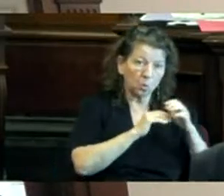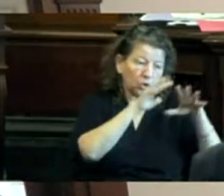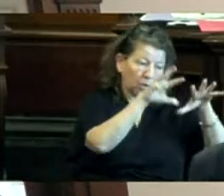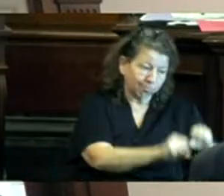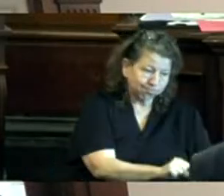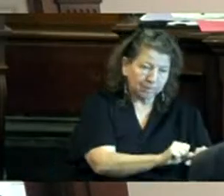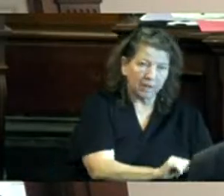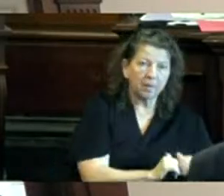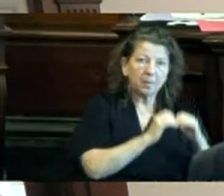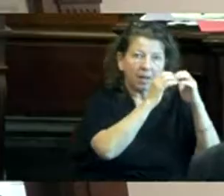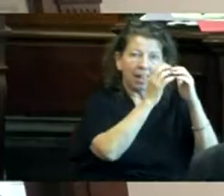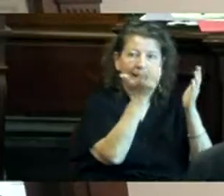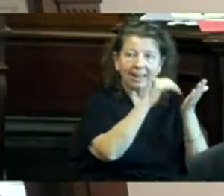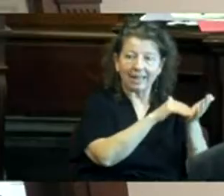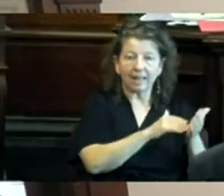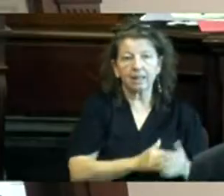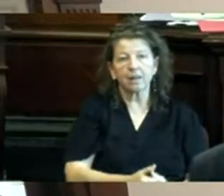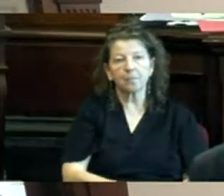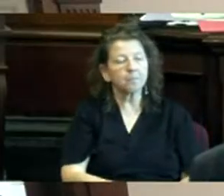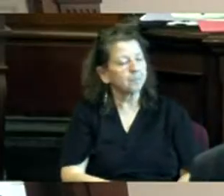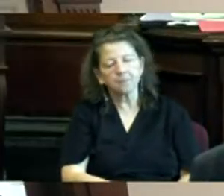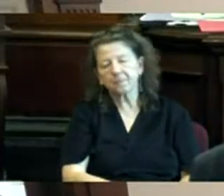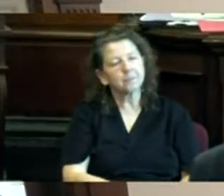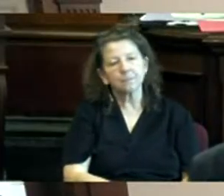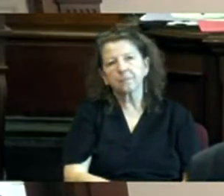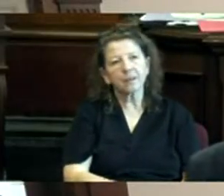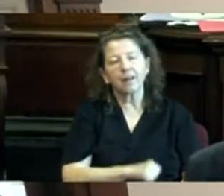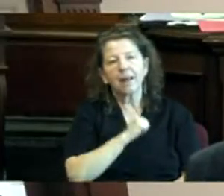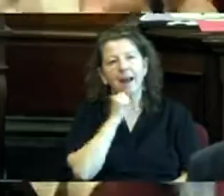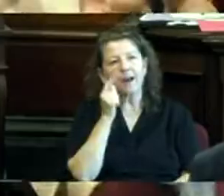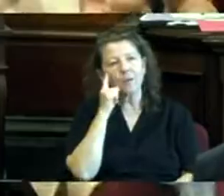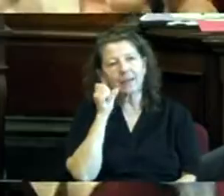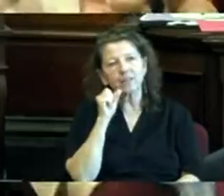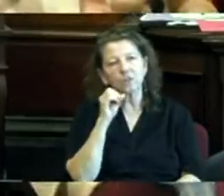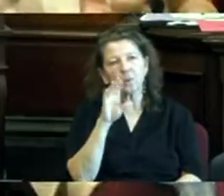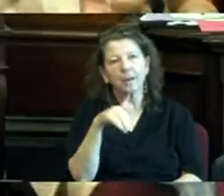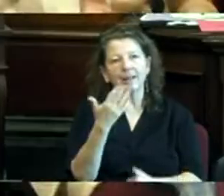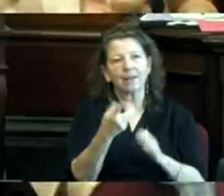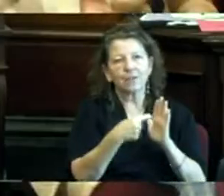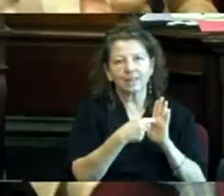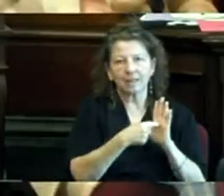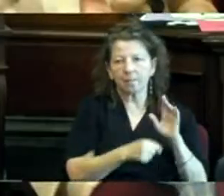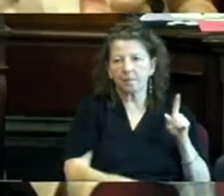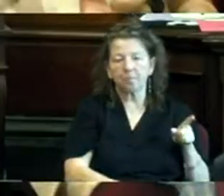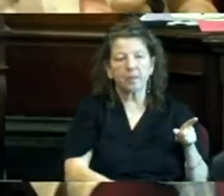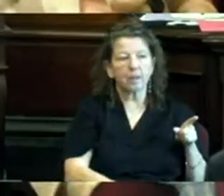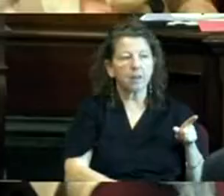different location, or a new